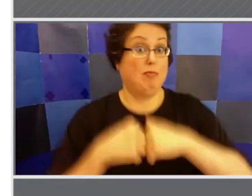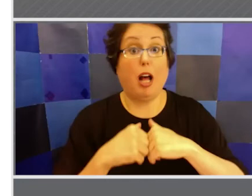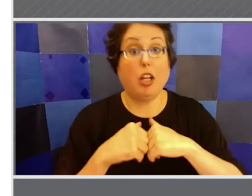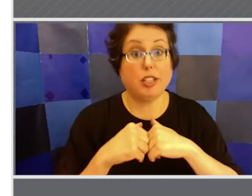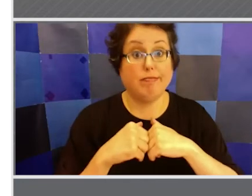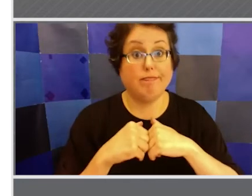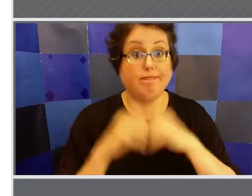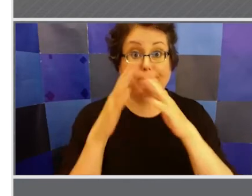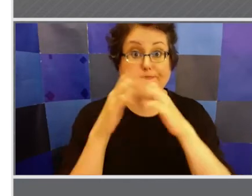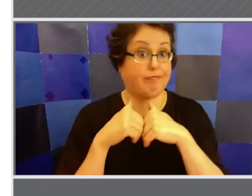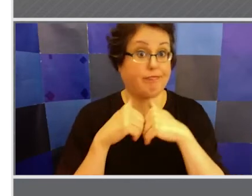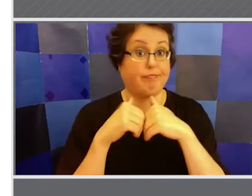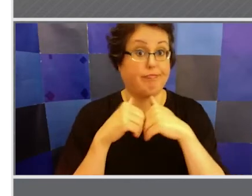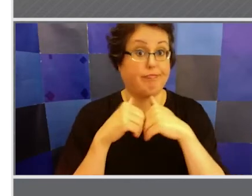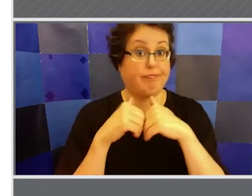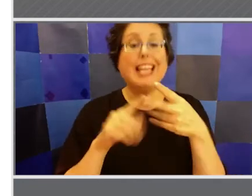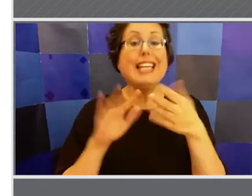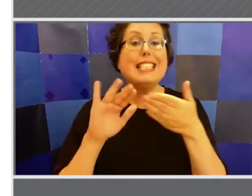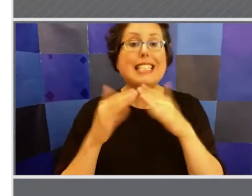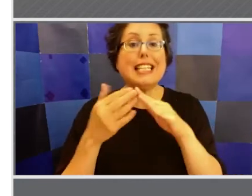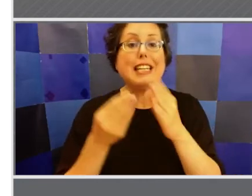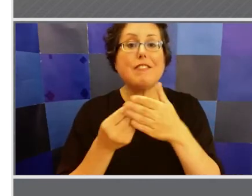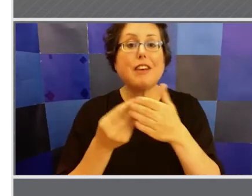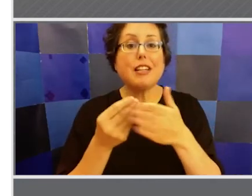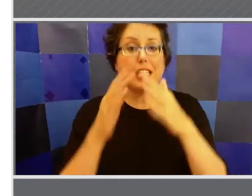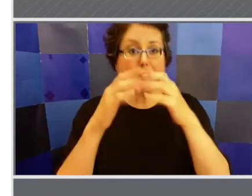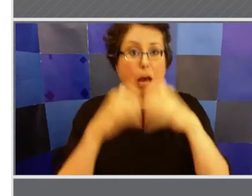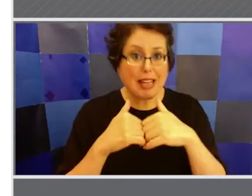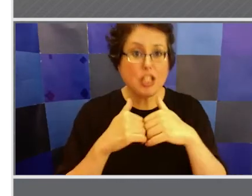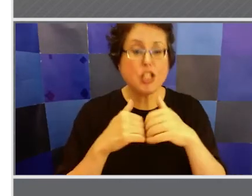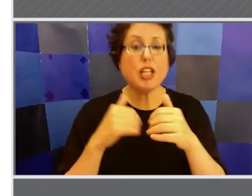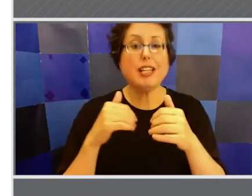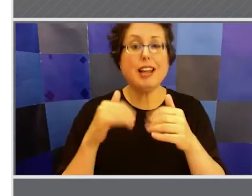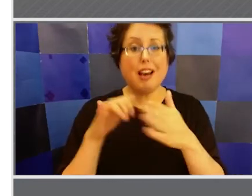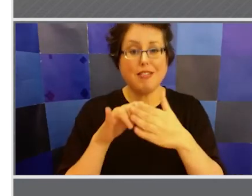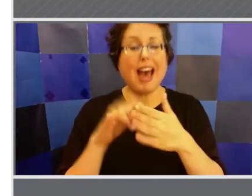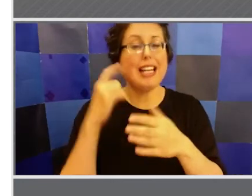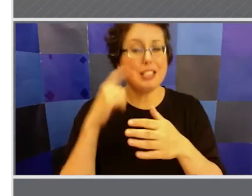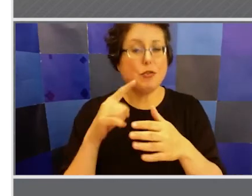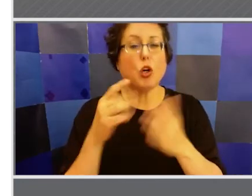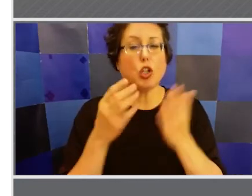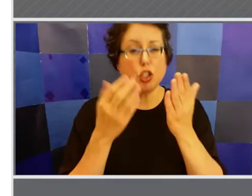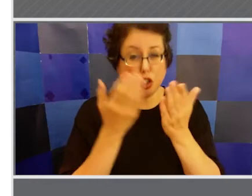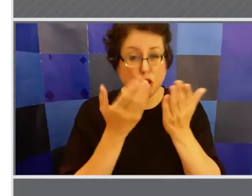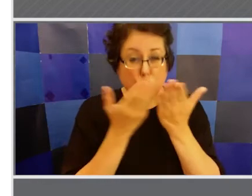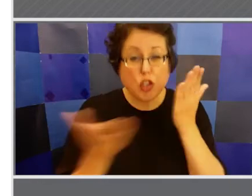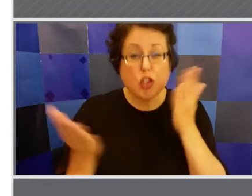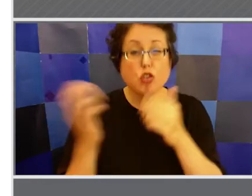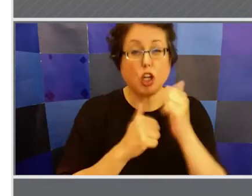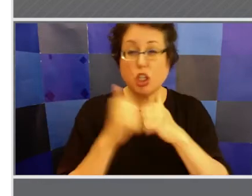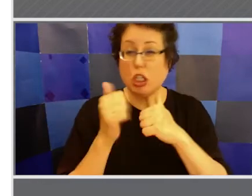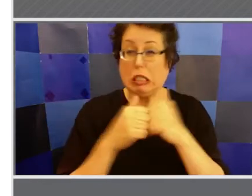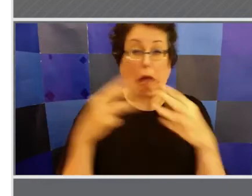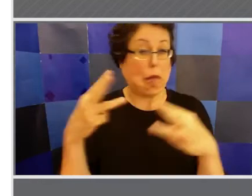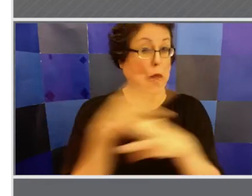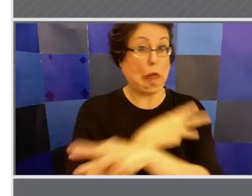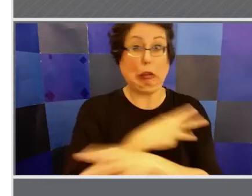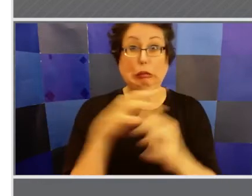city funded demolition of condemned properties is reserved for structures that are in the worst condition citywide.